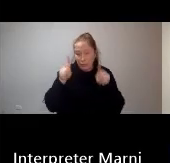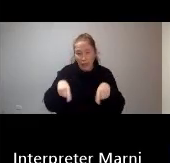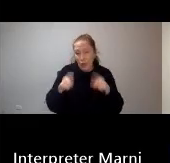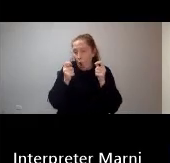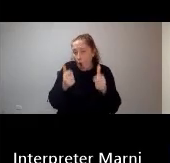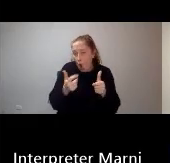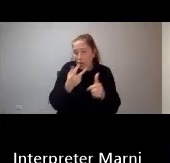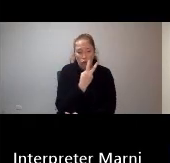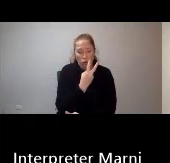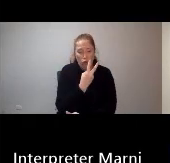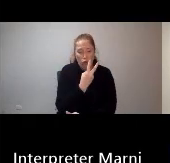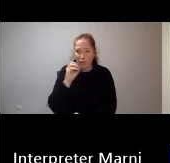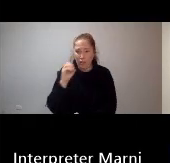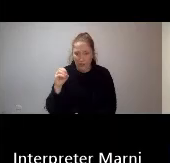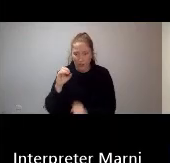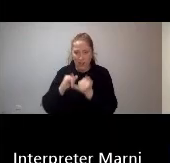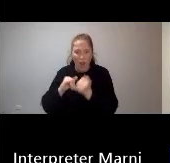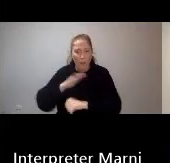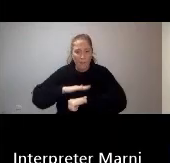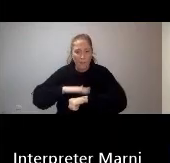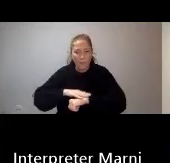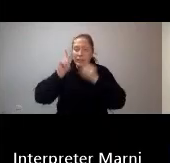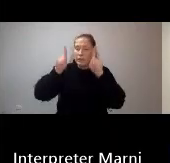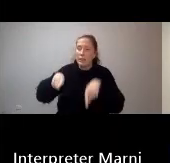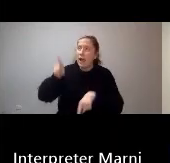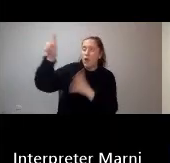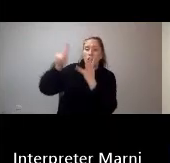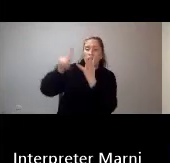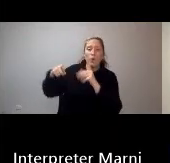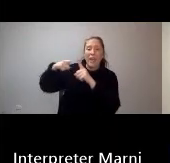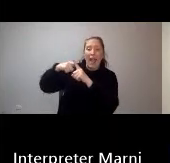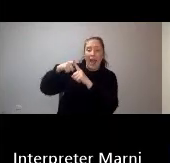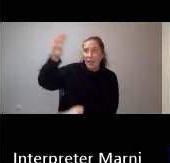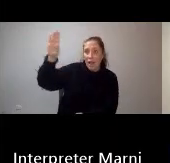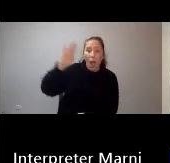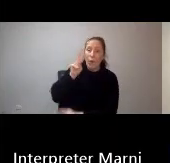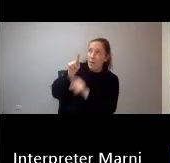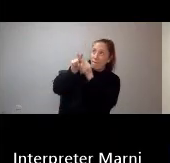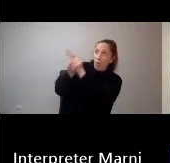It was developed as a practice in the UK, and then we've been tracking its implementation